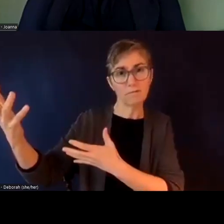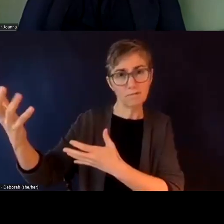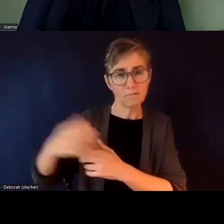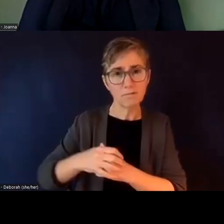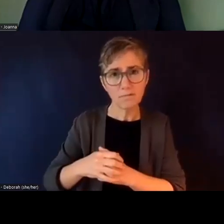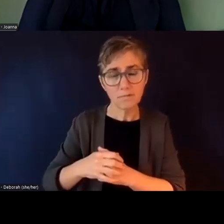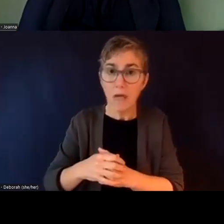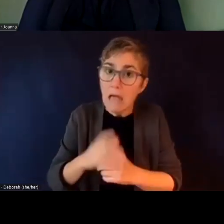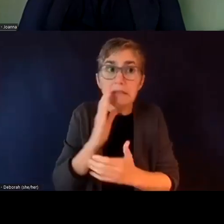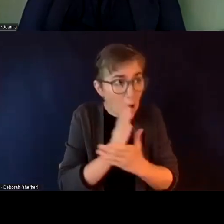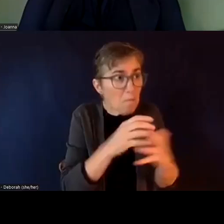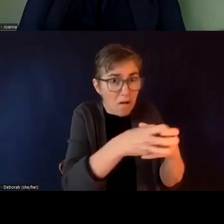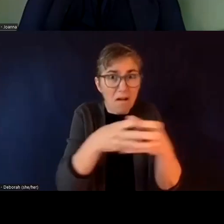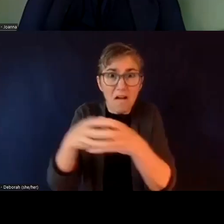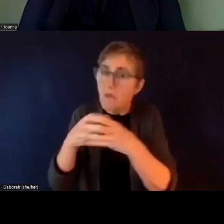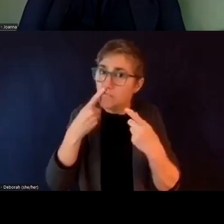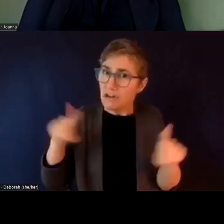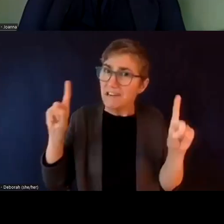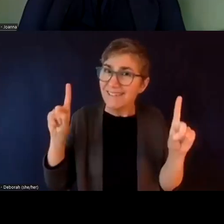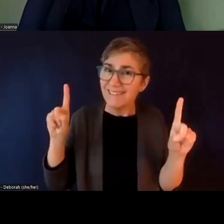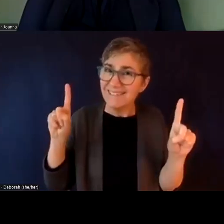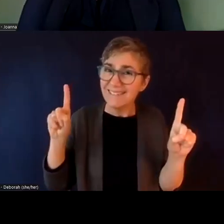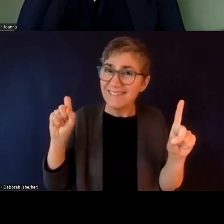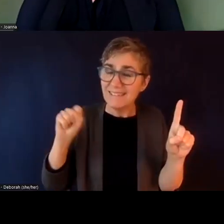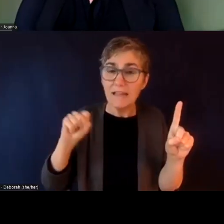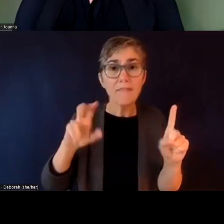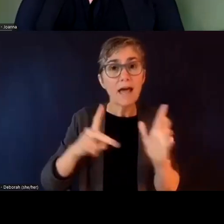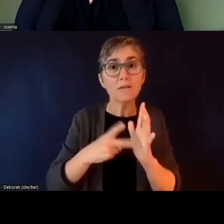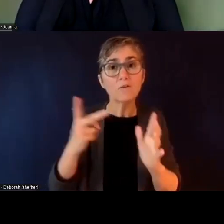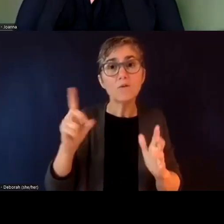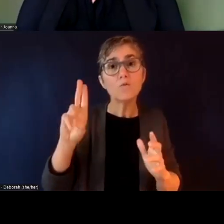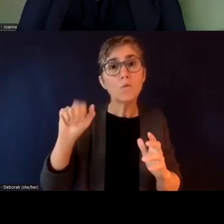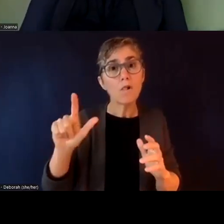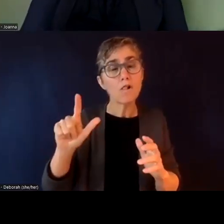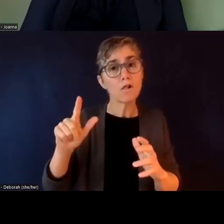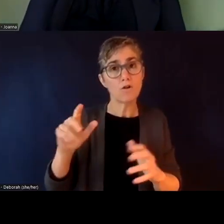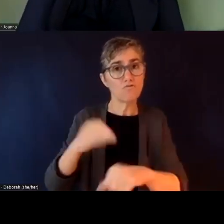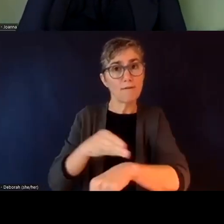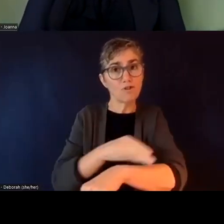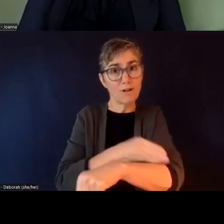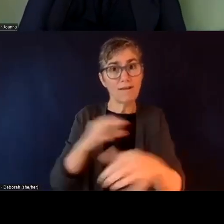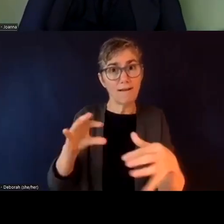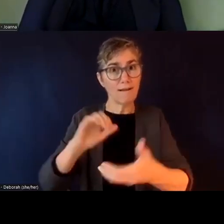successful. The Dual Recovery Collaborative that I started with my partner, Ben Matthews,